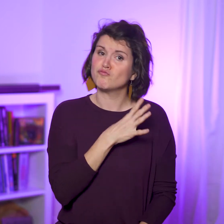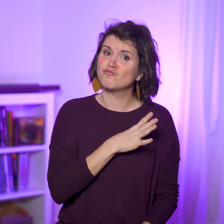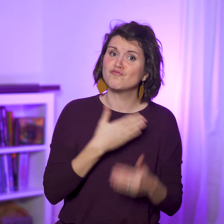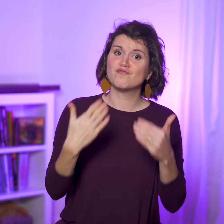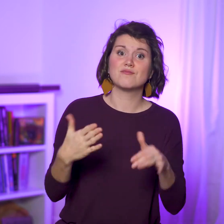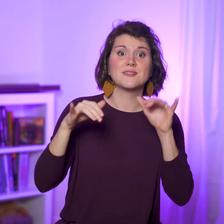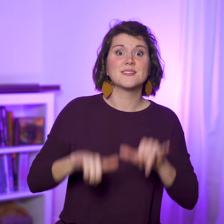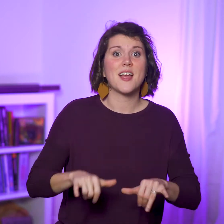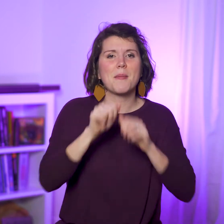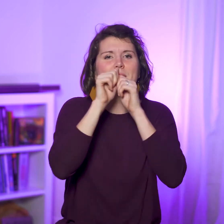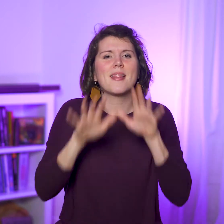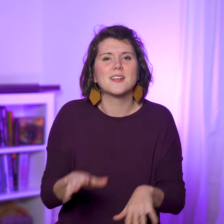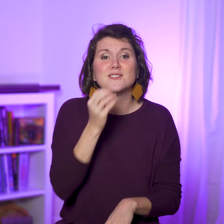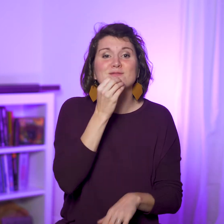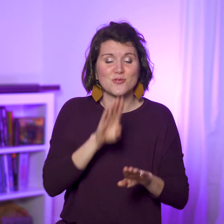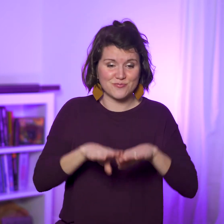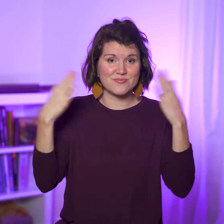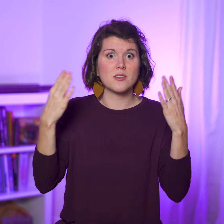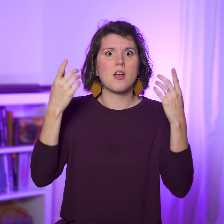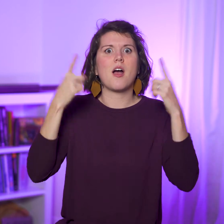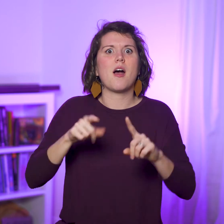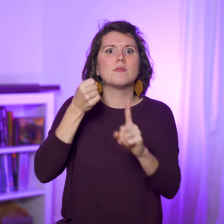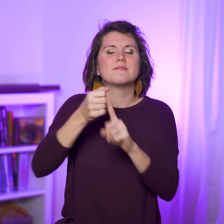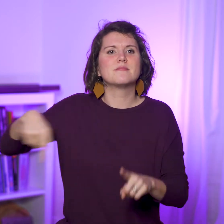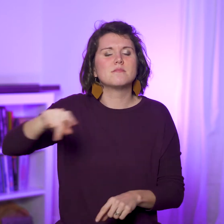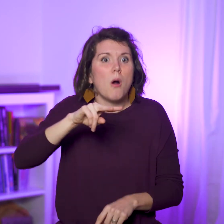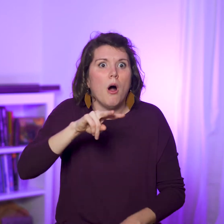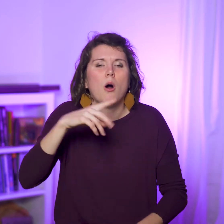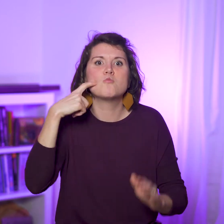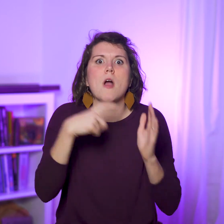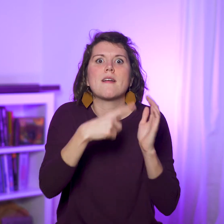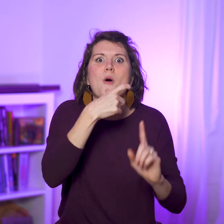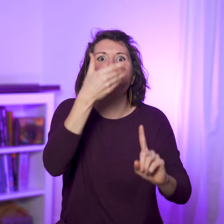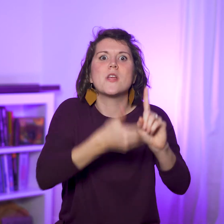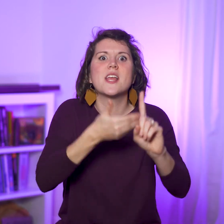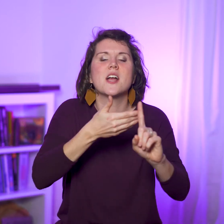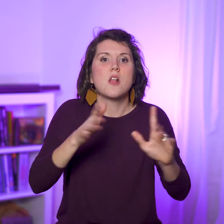and when He blesses the food, their eyes are opened to recognize Him.